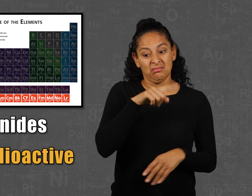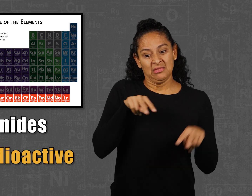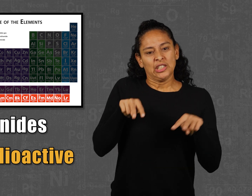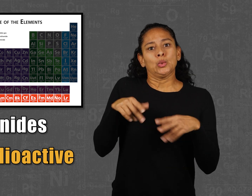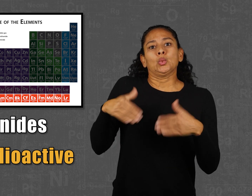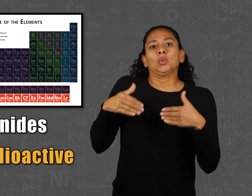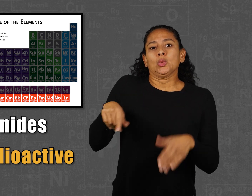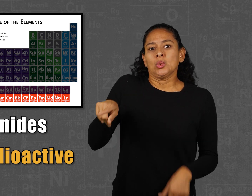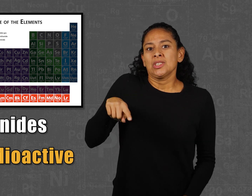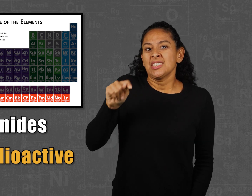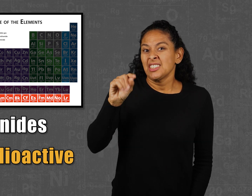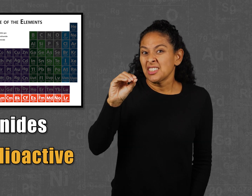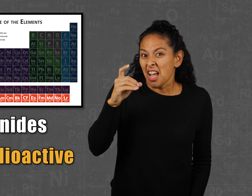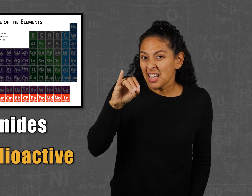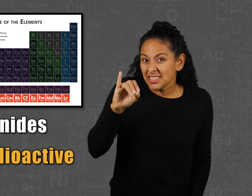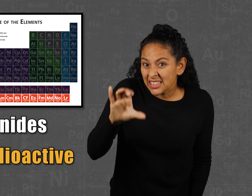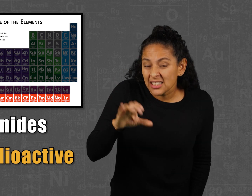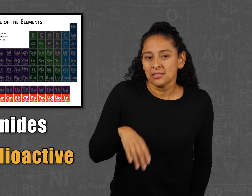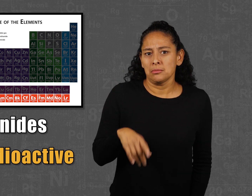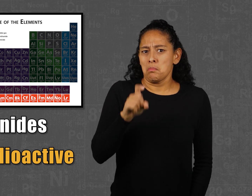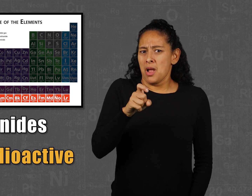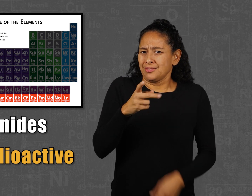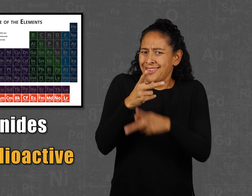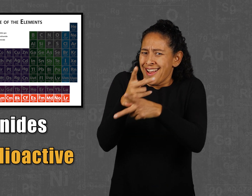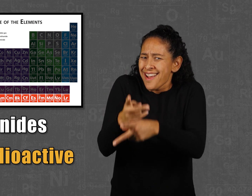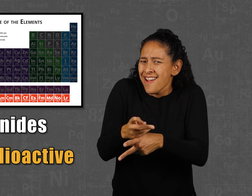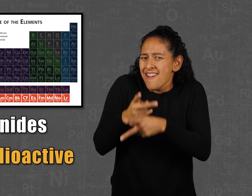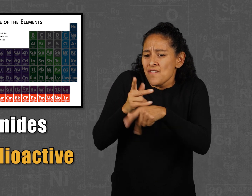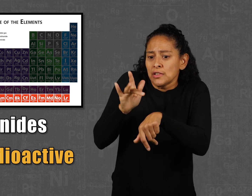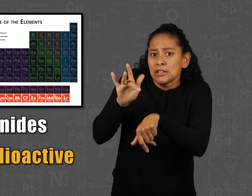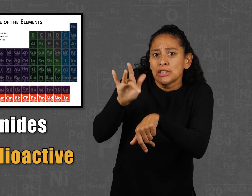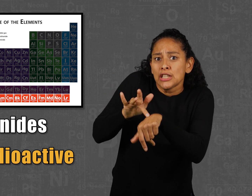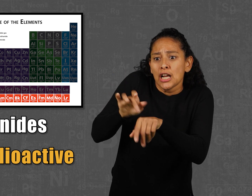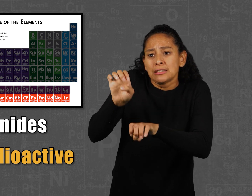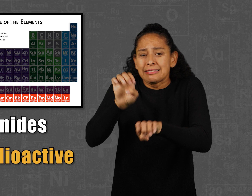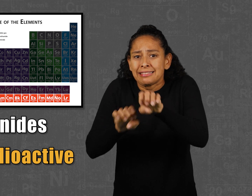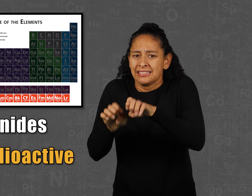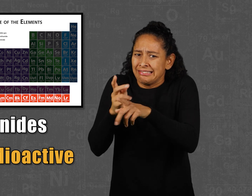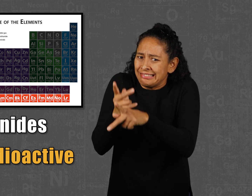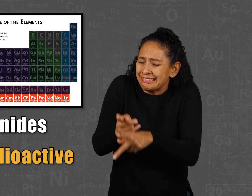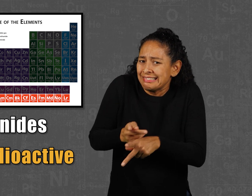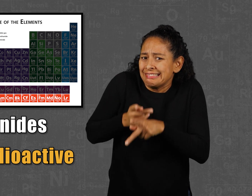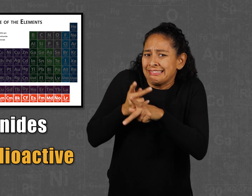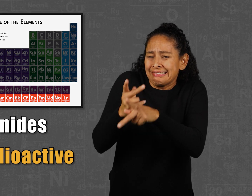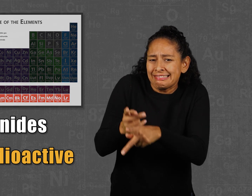They are considered toxic and must be handled carefully.